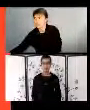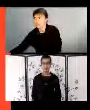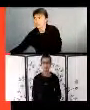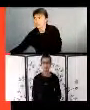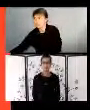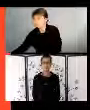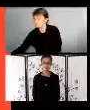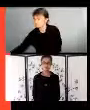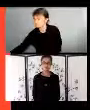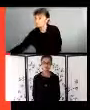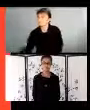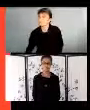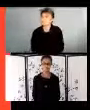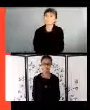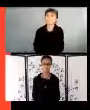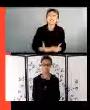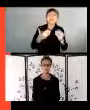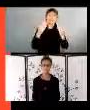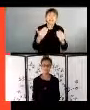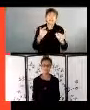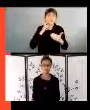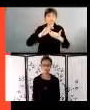Grant Program. The purpose of this session is to provide